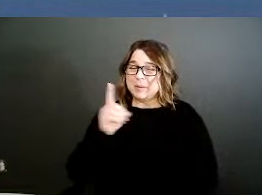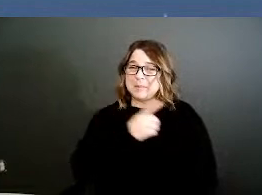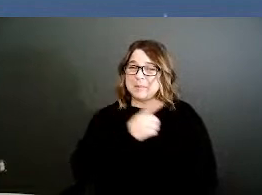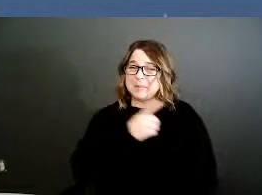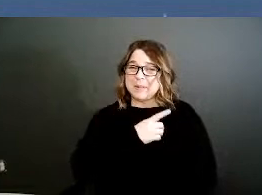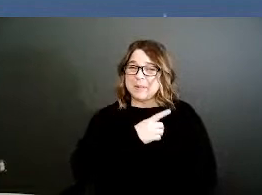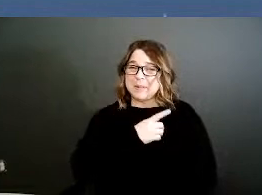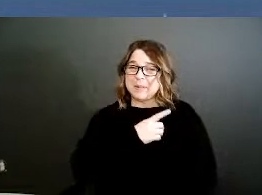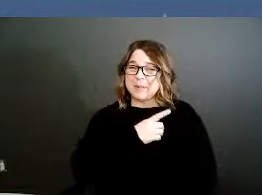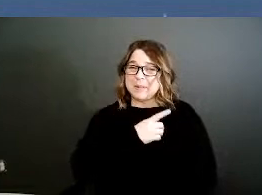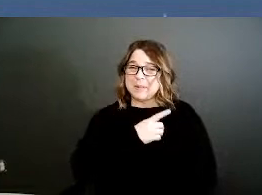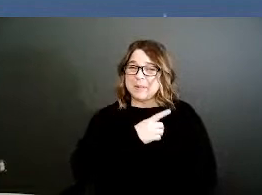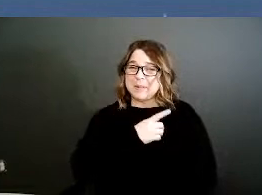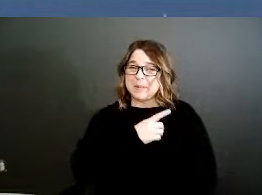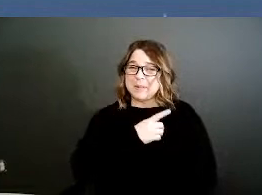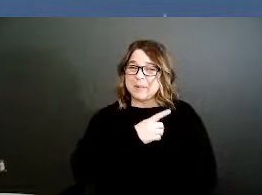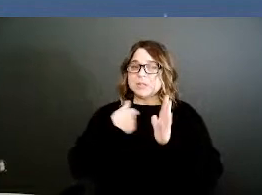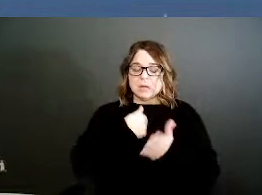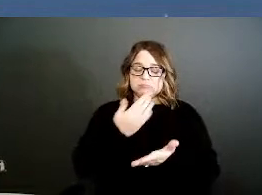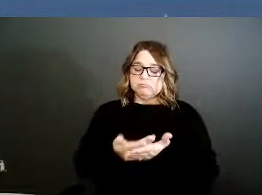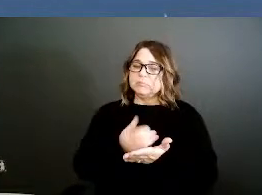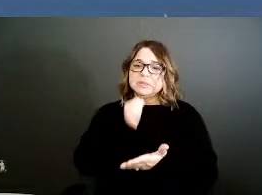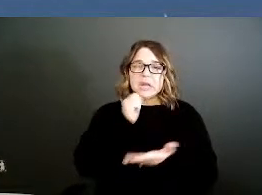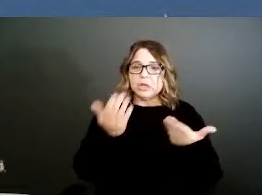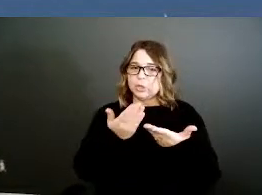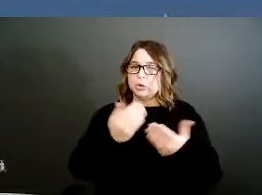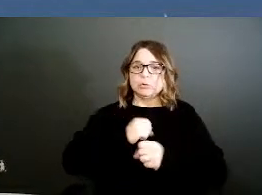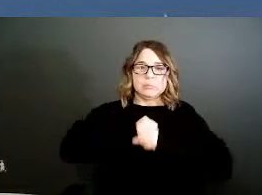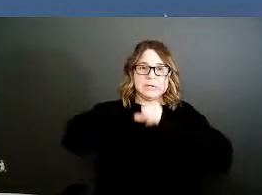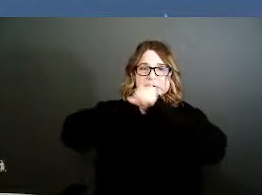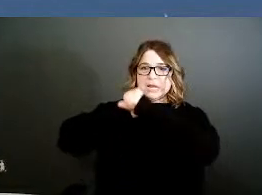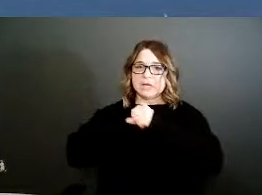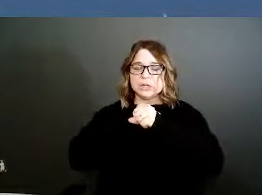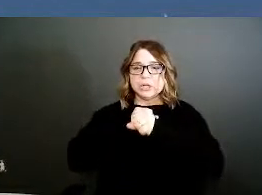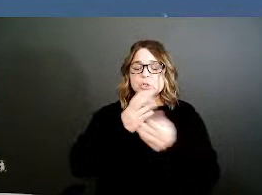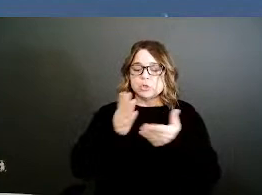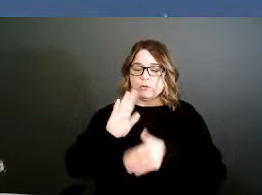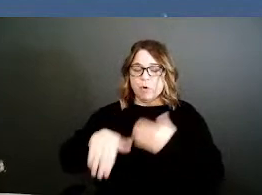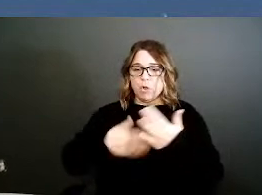AND AGAIN THAT THIS DEPARTMENT IS NOT HERE TO PROTECT AND SERVE COMMUNITIES, ESPECIALLY TO MY NEIGHBORS OF COLOR.